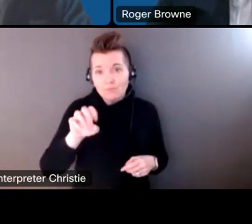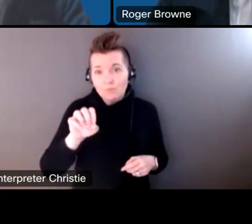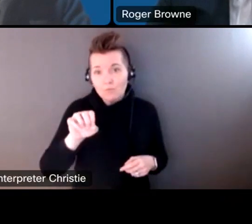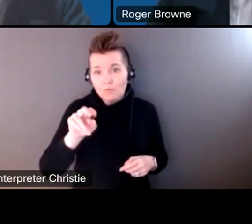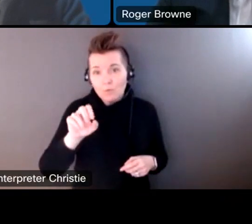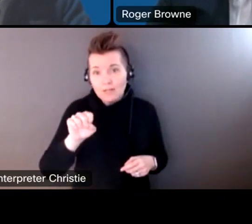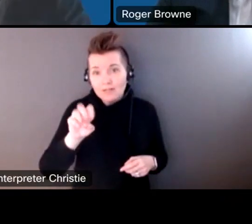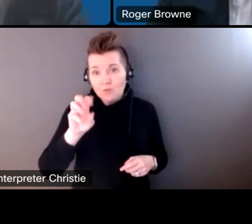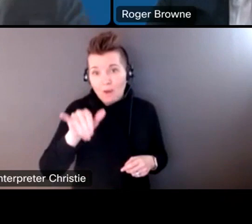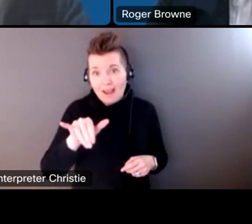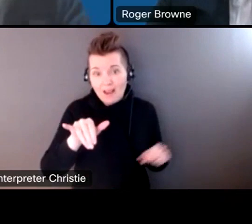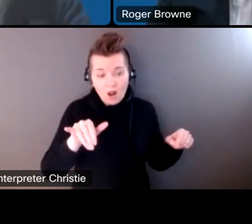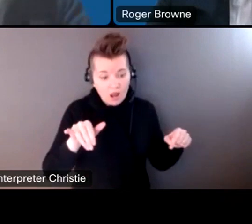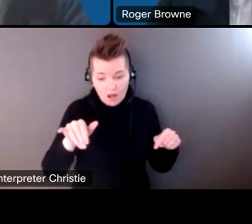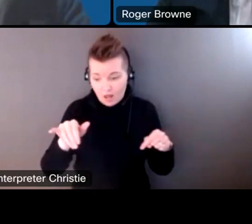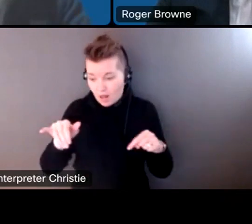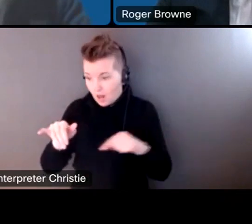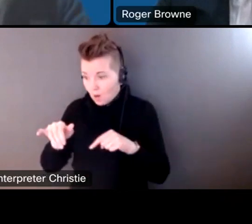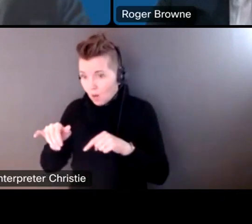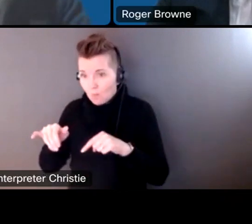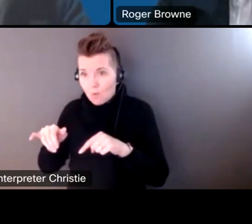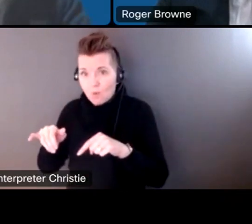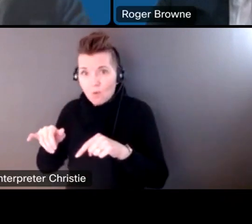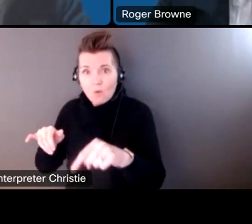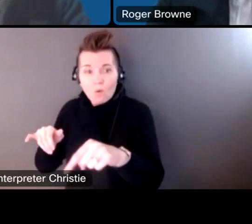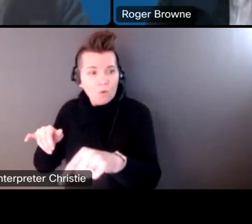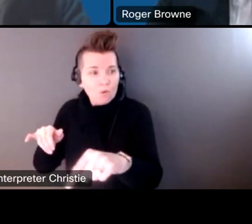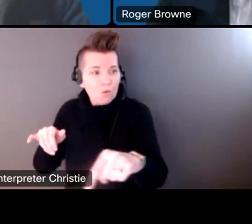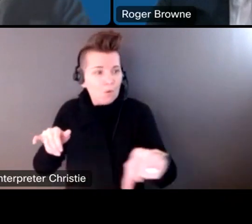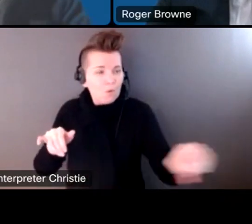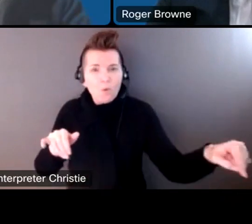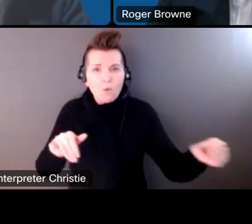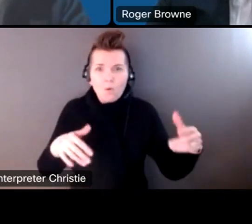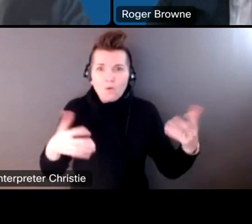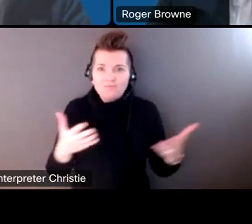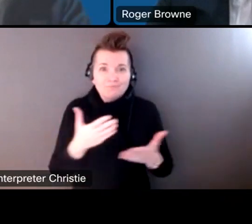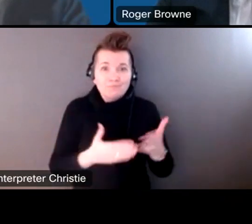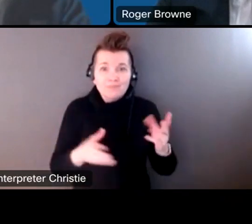and then walk all the way down, there is a real concern of people just walking around